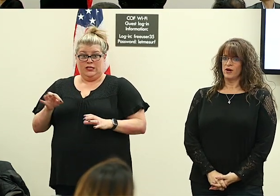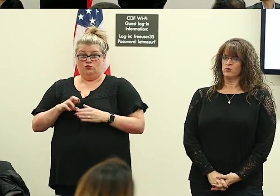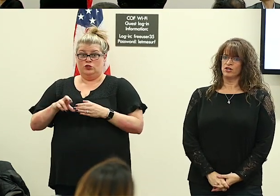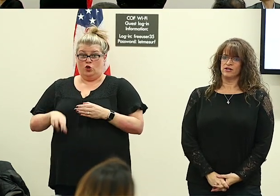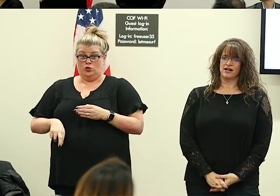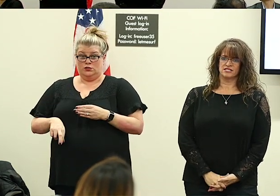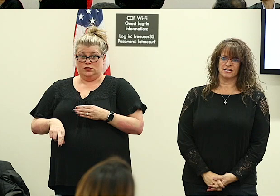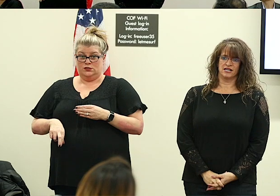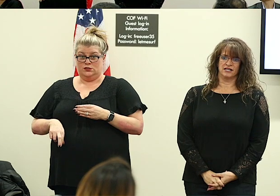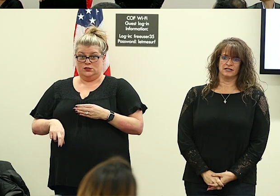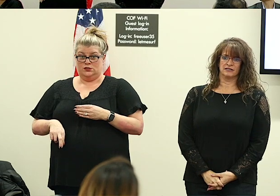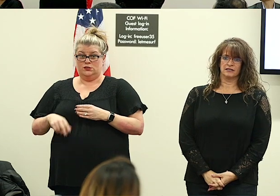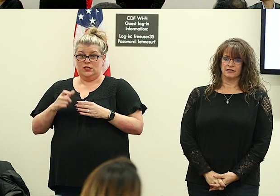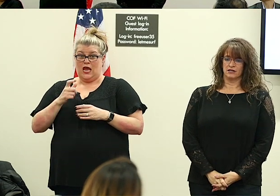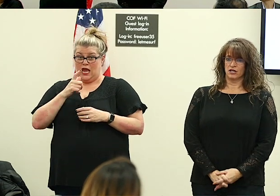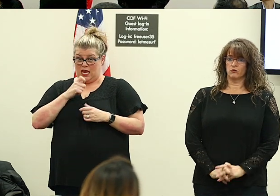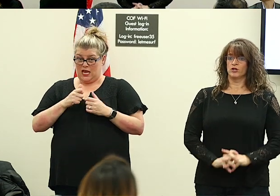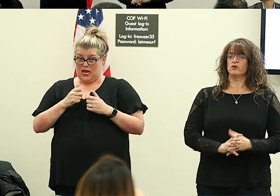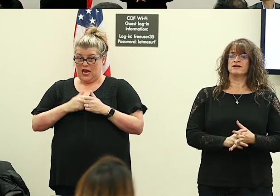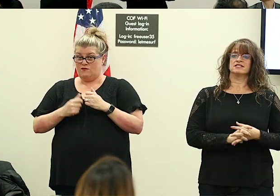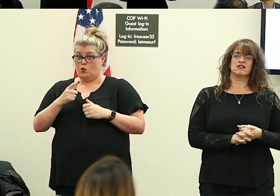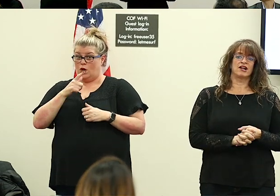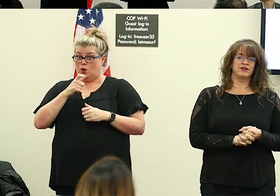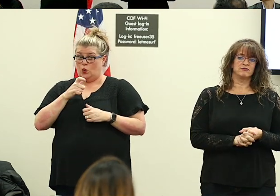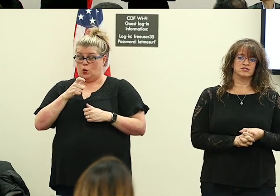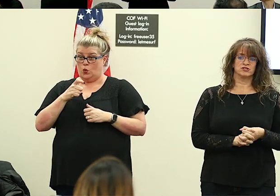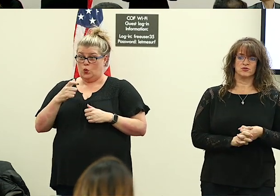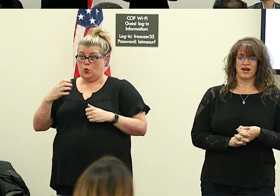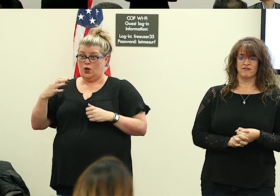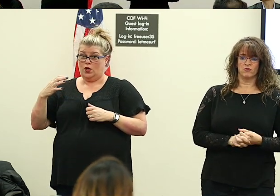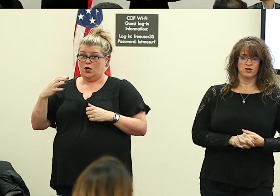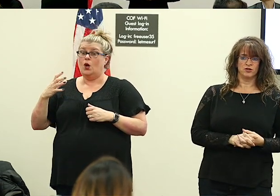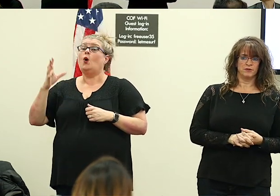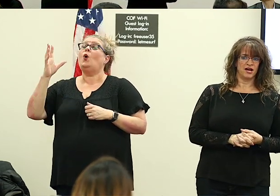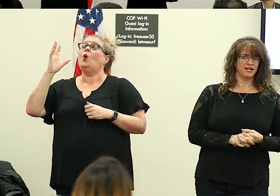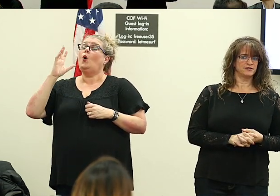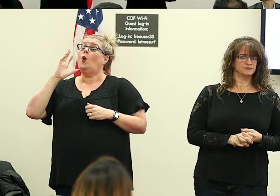So when will you announce the, will you announce the lottery results to everyone who applied?